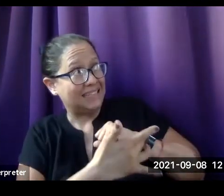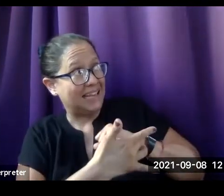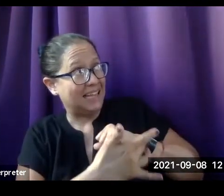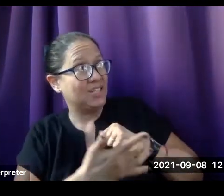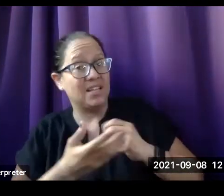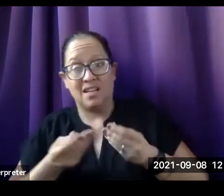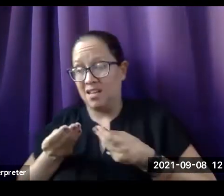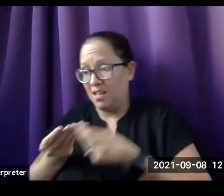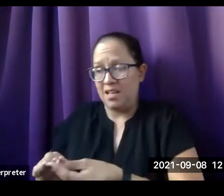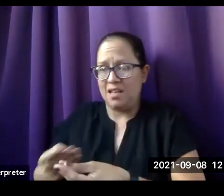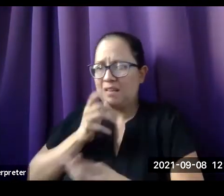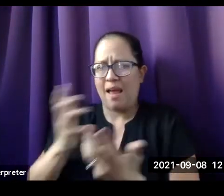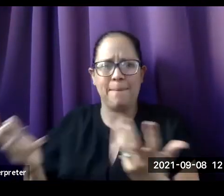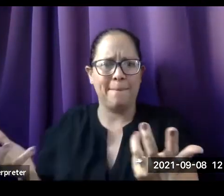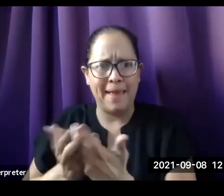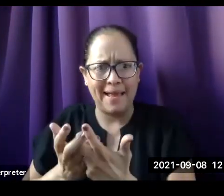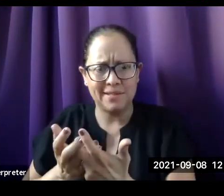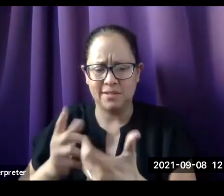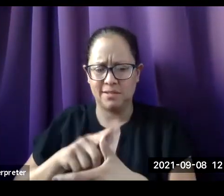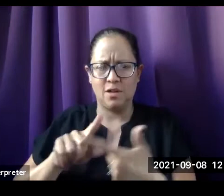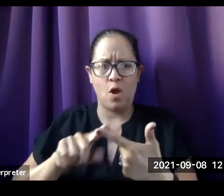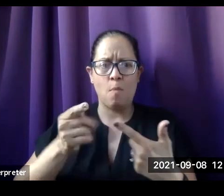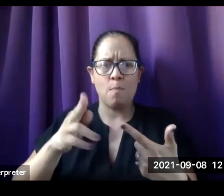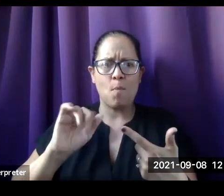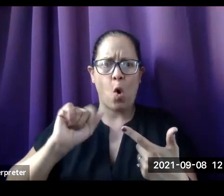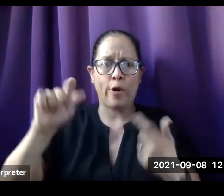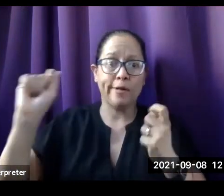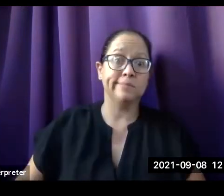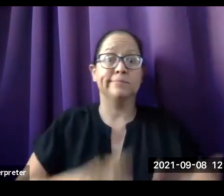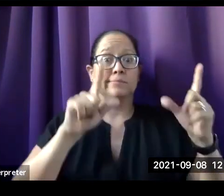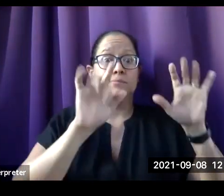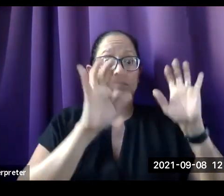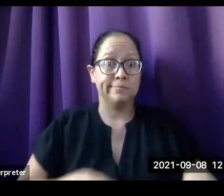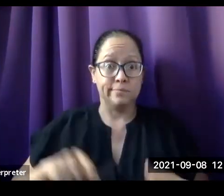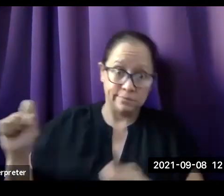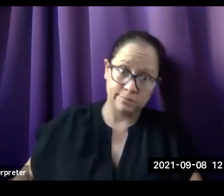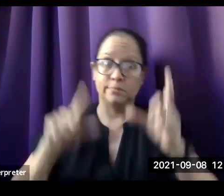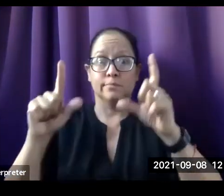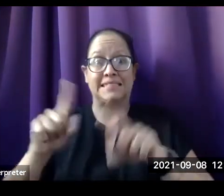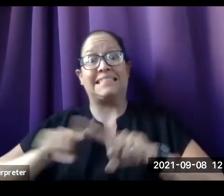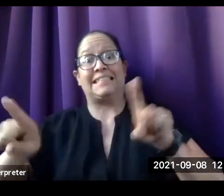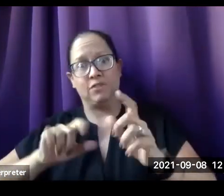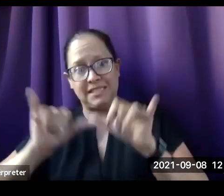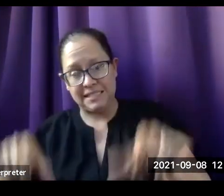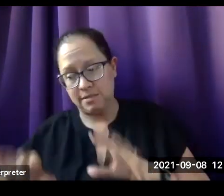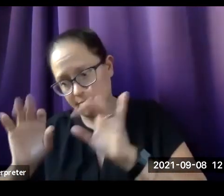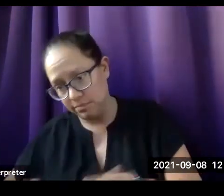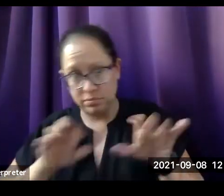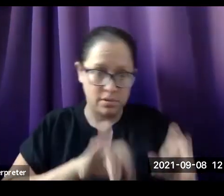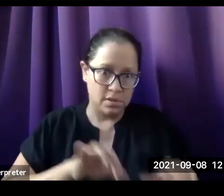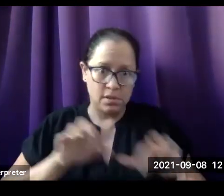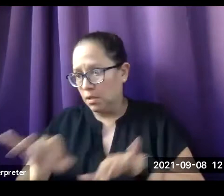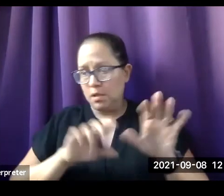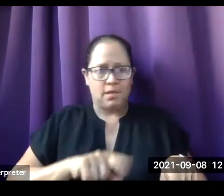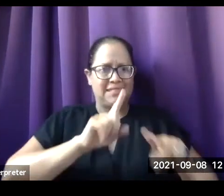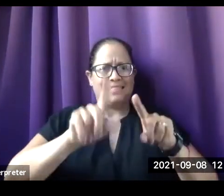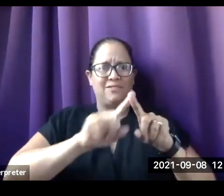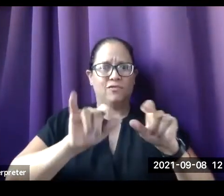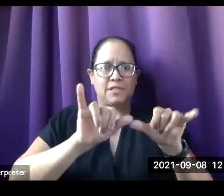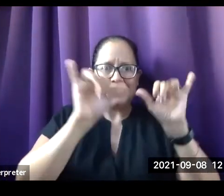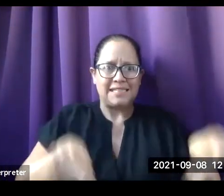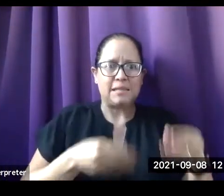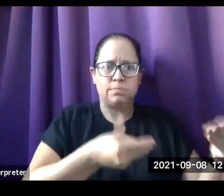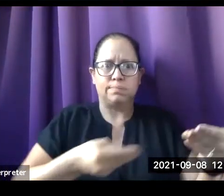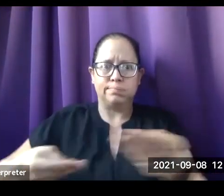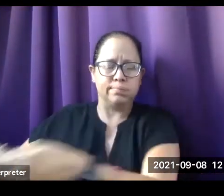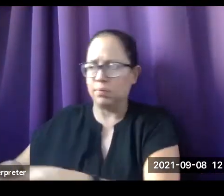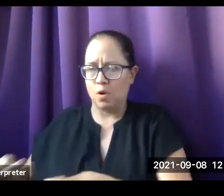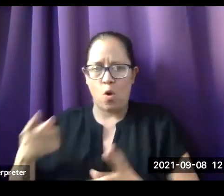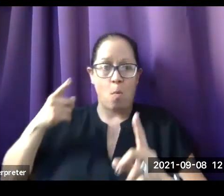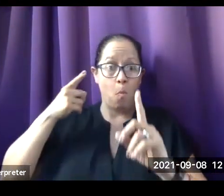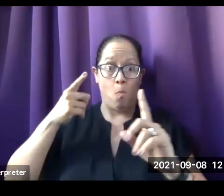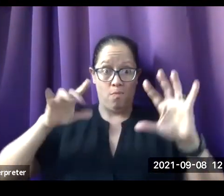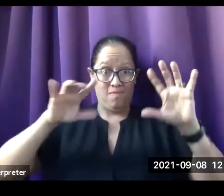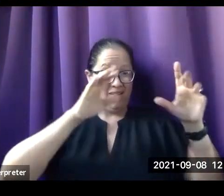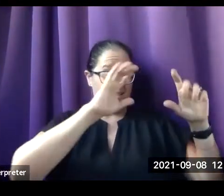they're often trying to basically fill a single purpose, it's often to be able to document the care, somebody received, and to be able to understand, are they going to need something later.